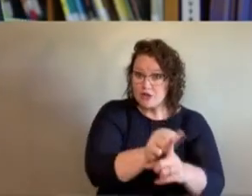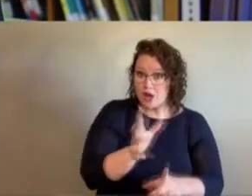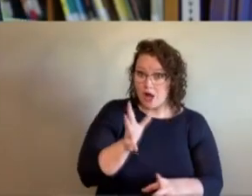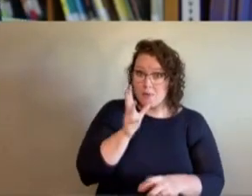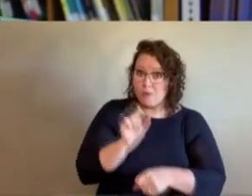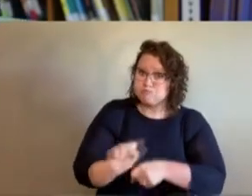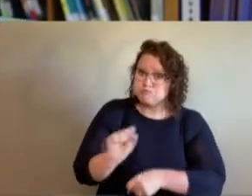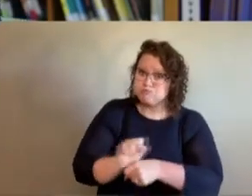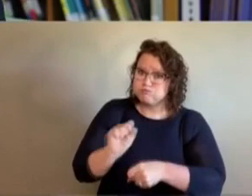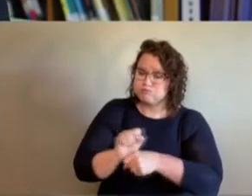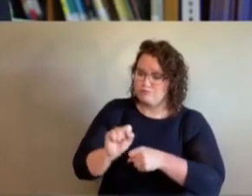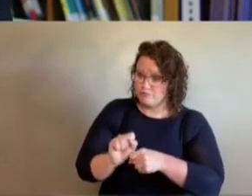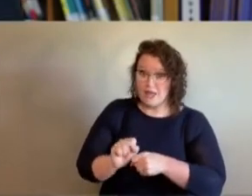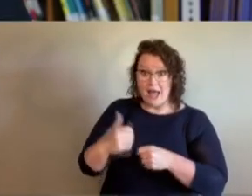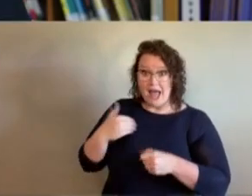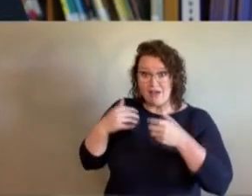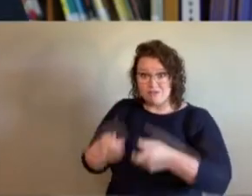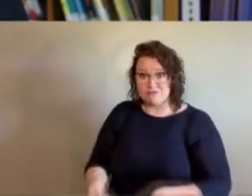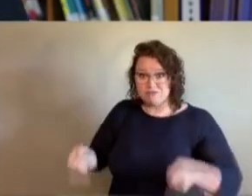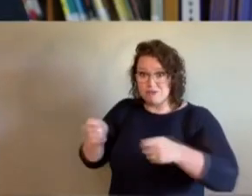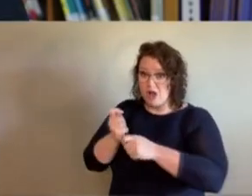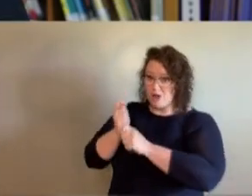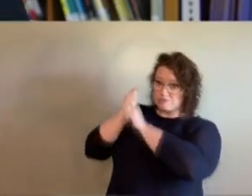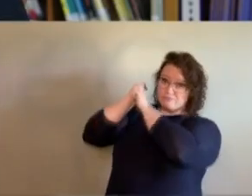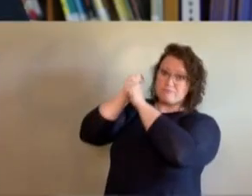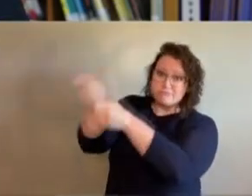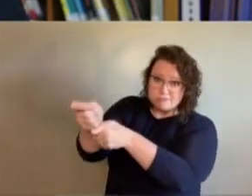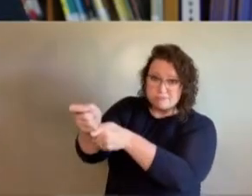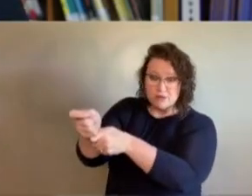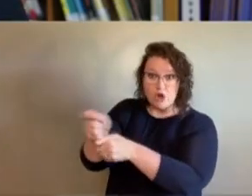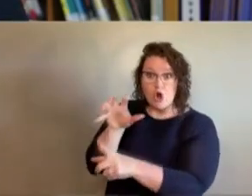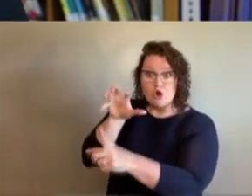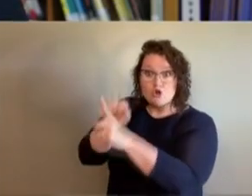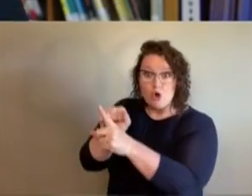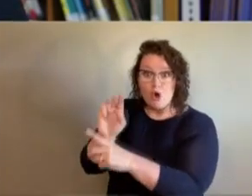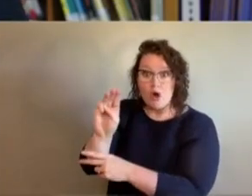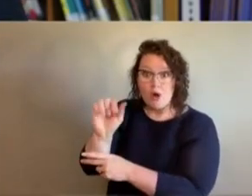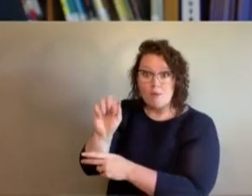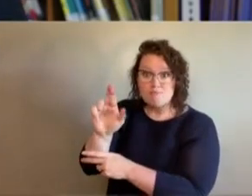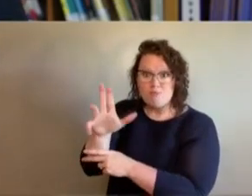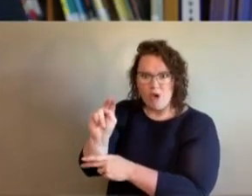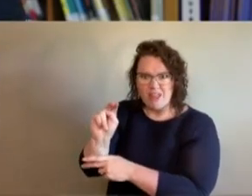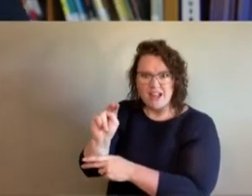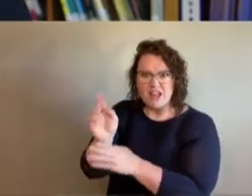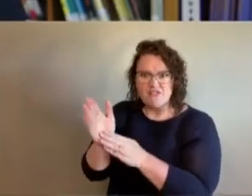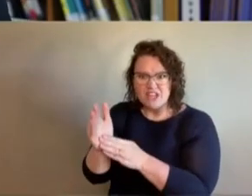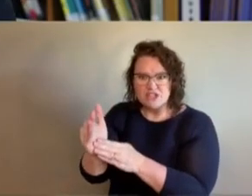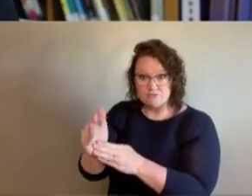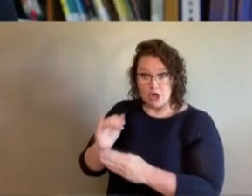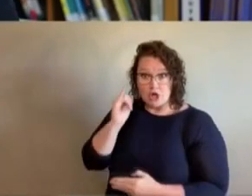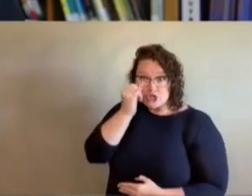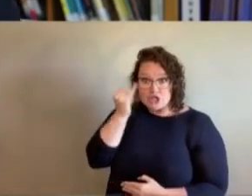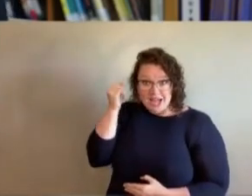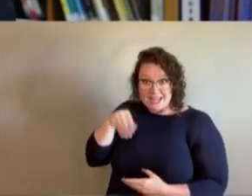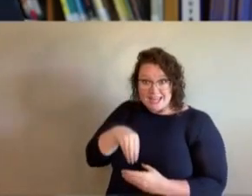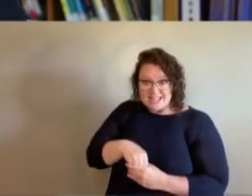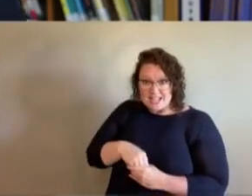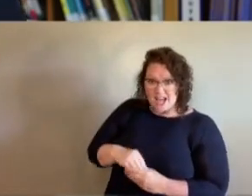It was the height of the season and the fish bite was hot. She loaded her boat and untied